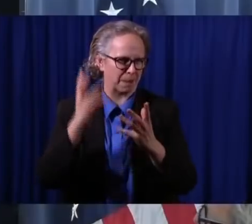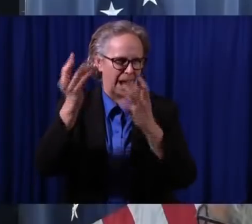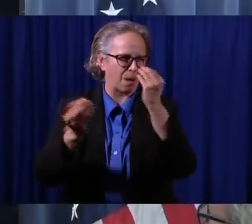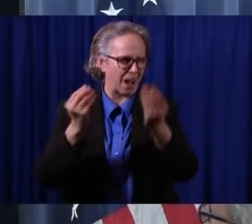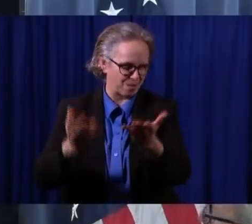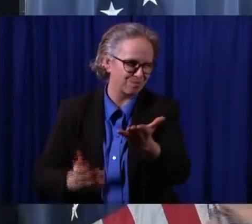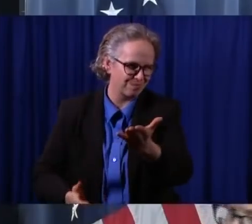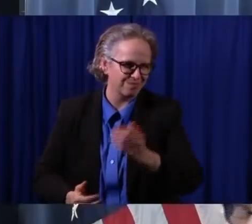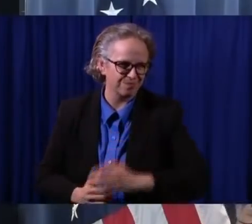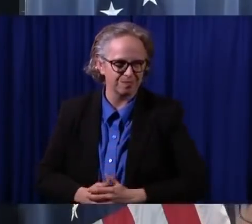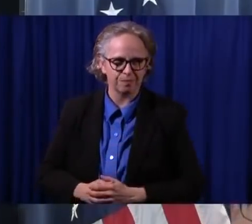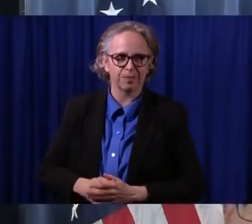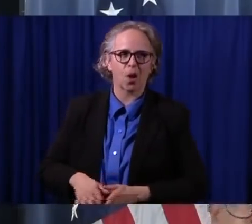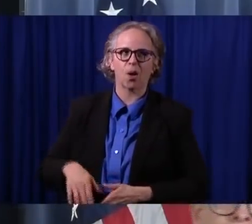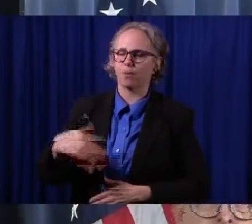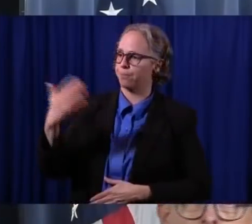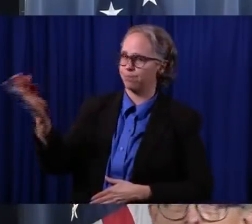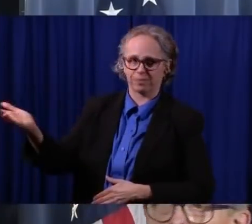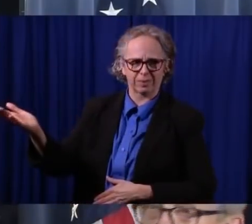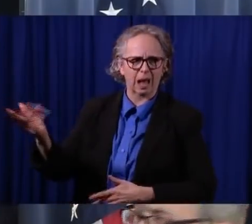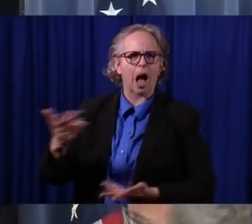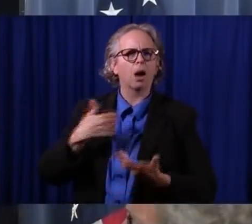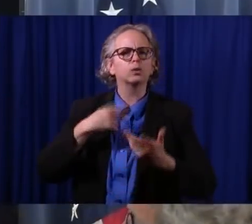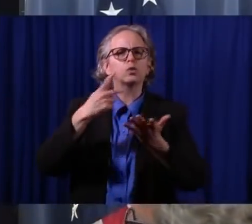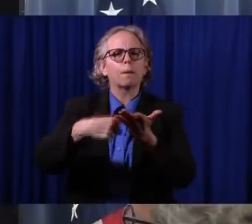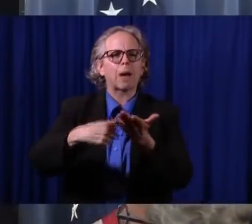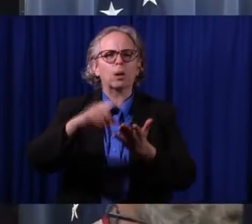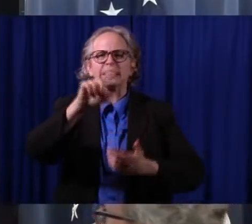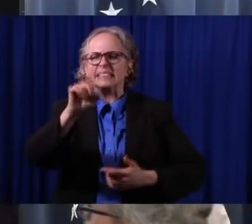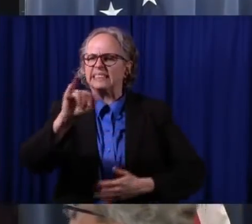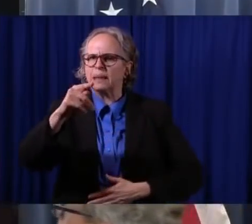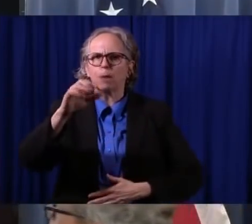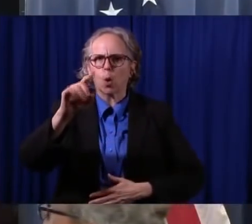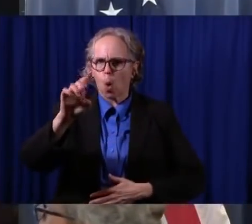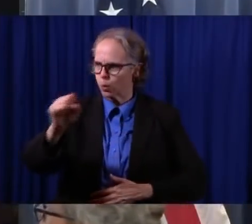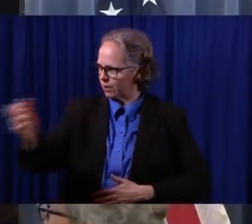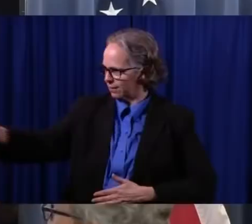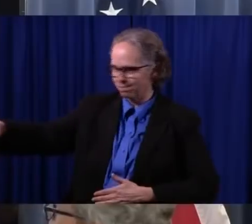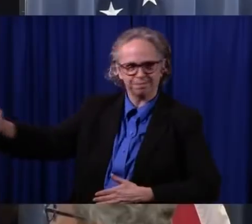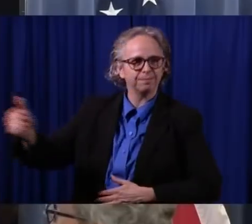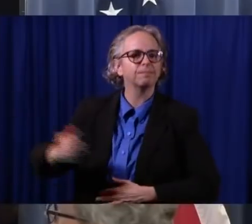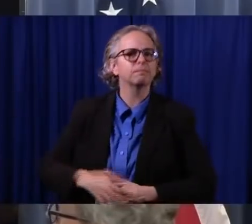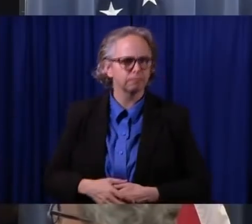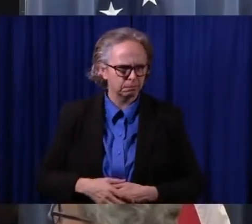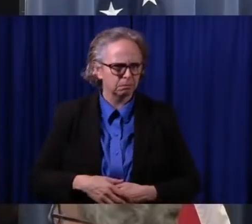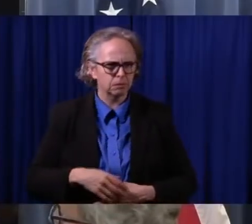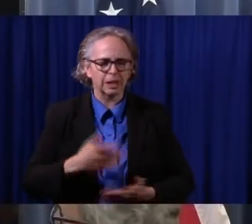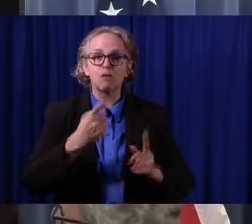DRIVING DURING THE SUMMER. AGAIN, IT SHOWS YOU THE TREND LINES THAT PEOPLE ARE VERY UNDERSTANDABLY WITH THE NICE WEATHER, PEOPLE ARE MOVING AROUND A LOT MORE. ERIC, LET'S LOOK AT THE NEXT